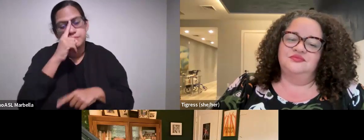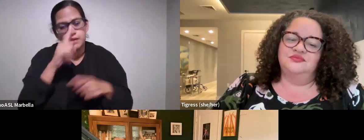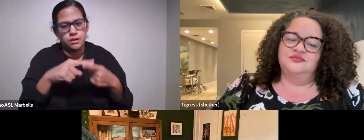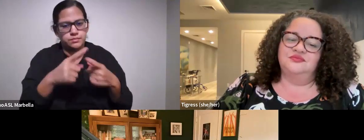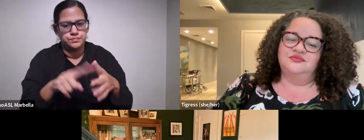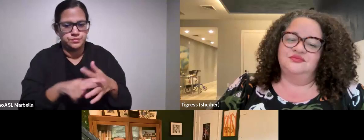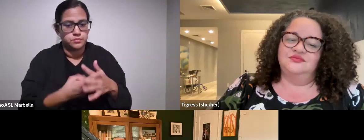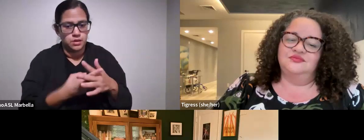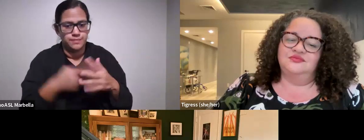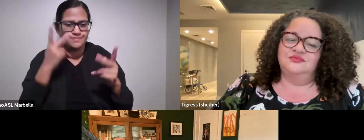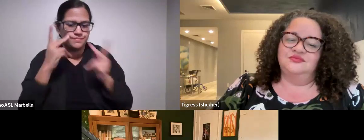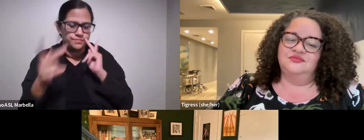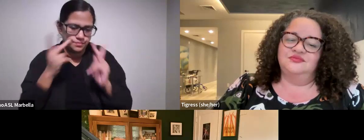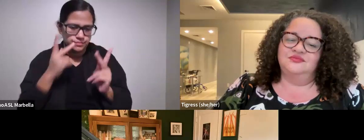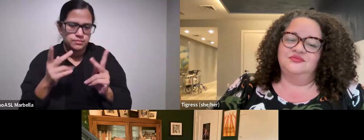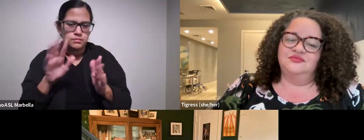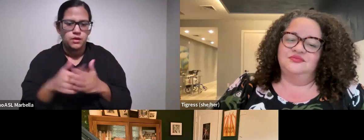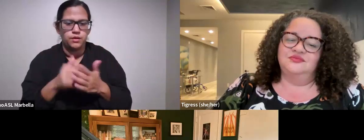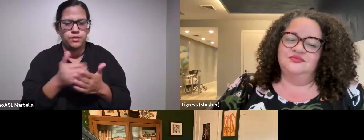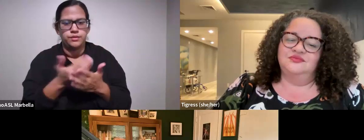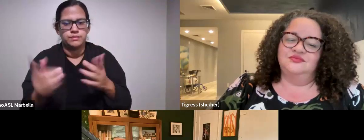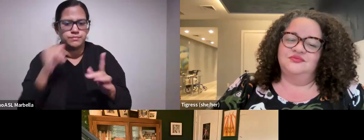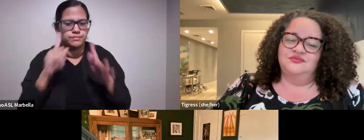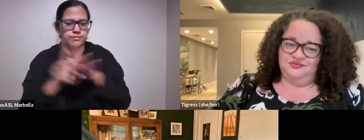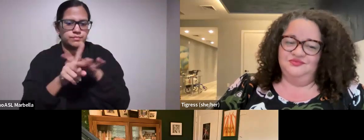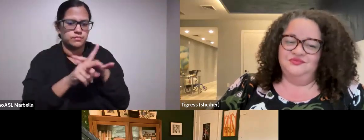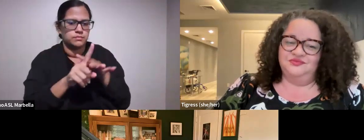you can also see all of those things that start popping up to you as being